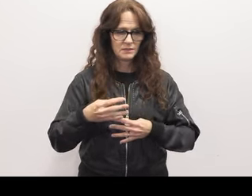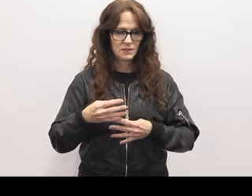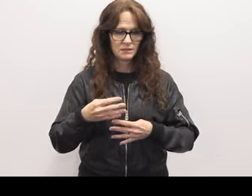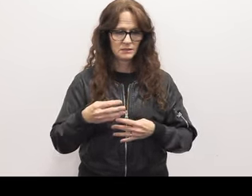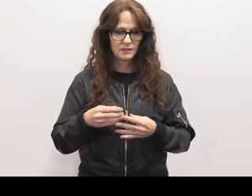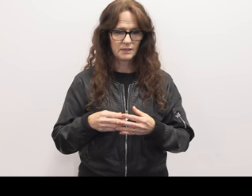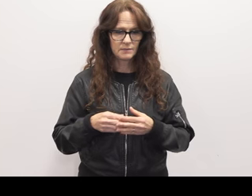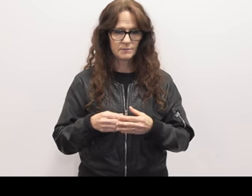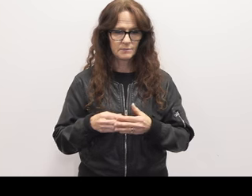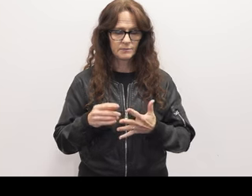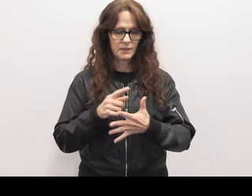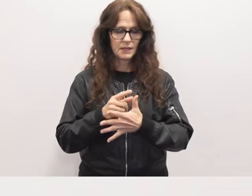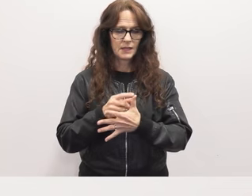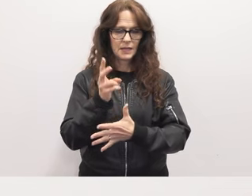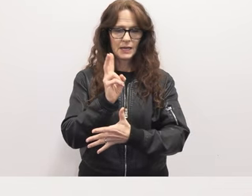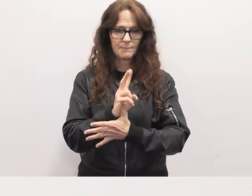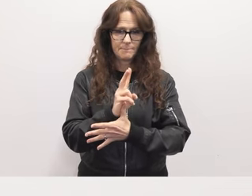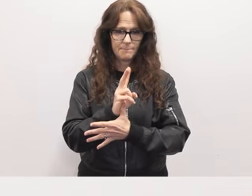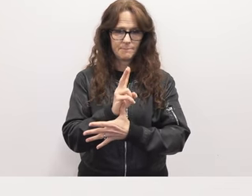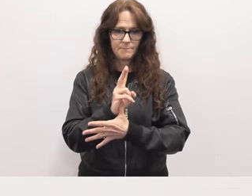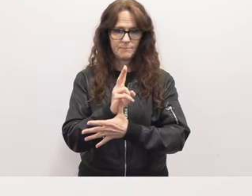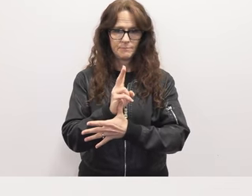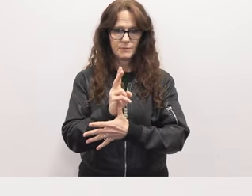[Erik Miller] Oh, I'm sorry, keep. [Juan Benitez] Keep.